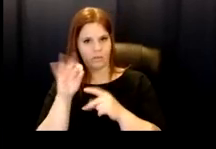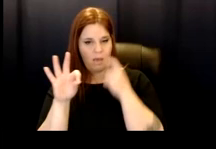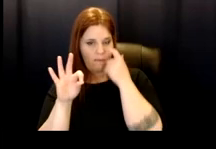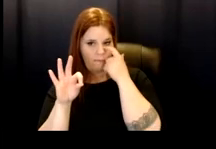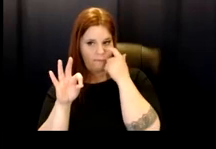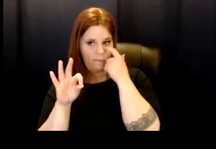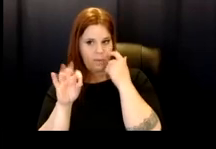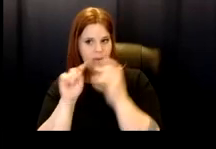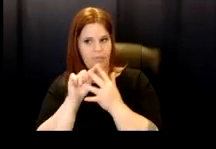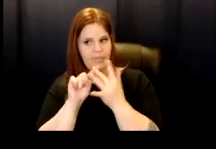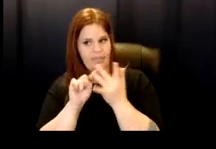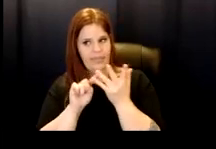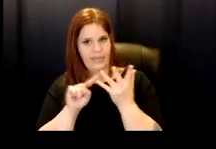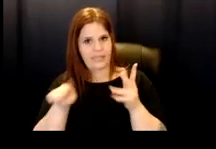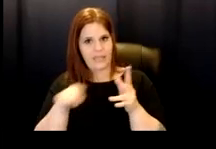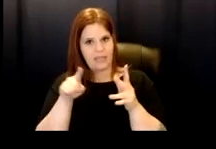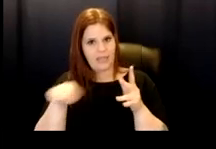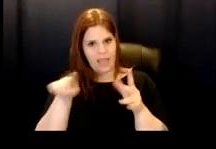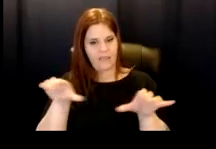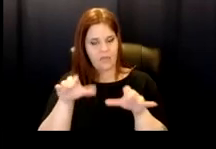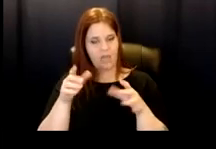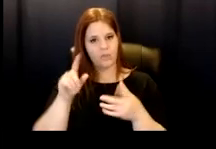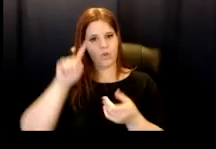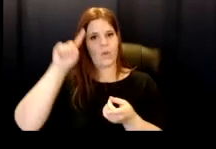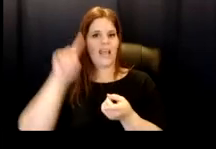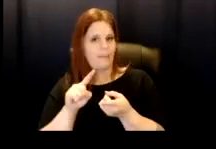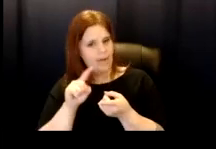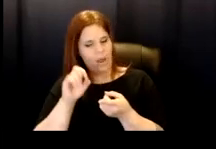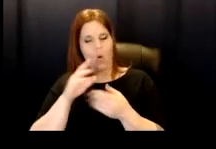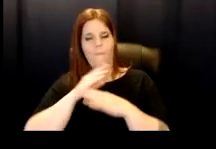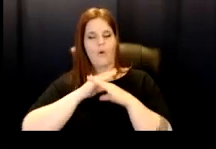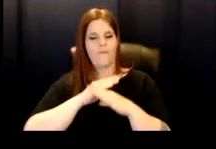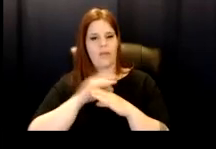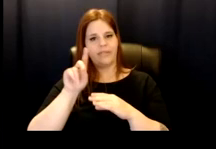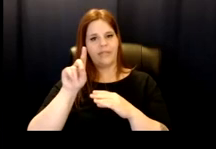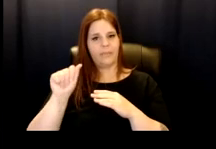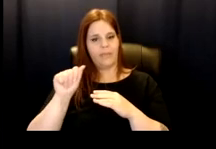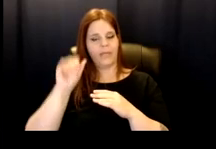done to eliminate or prevent disability bias among other forms of bias, that would be a